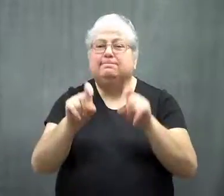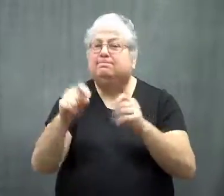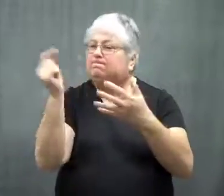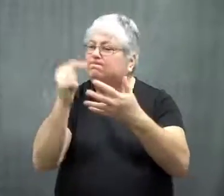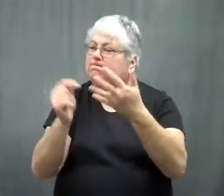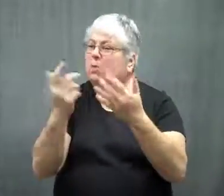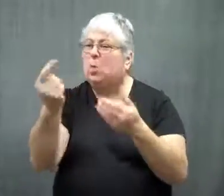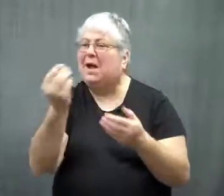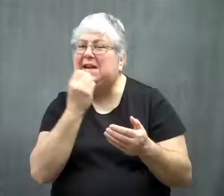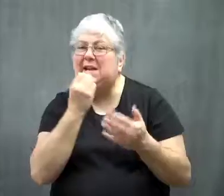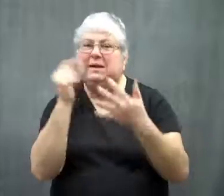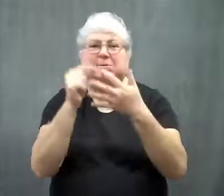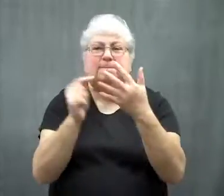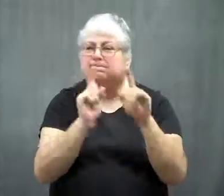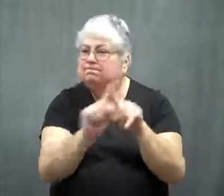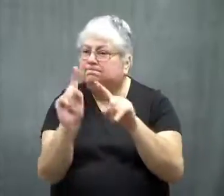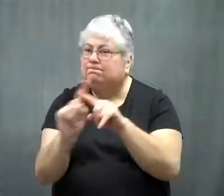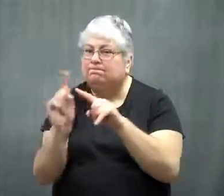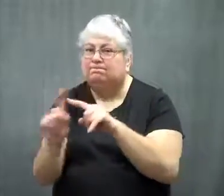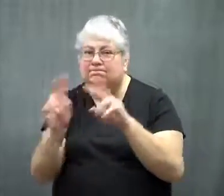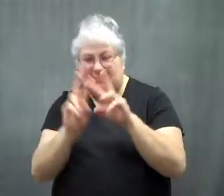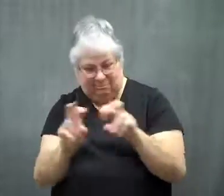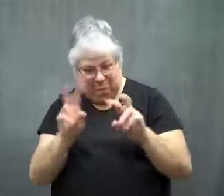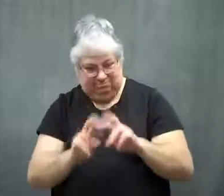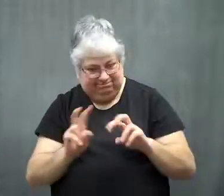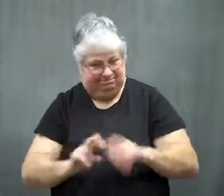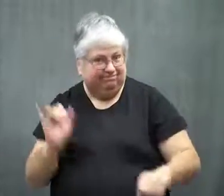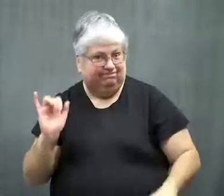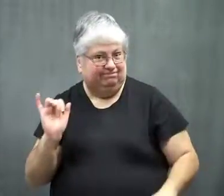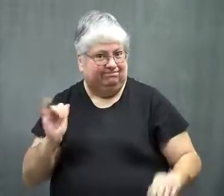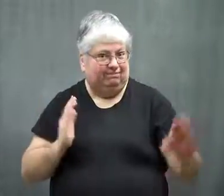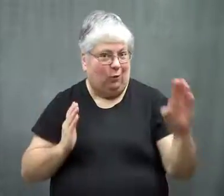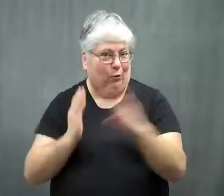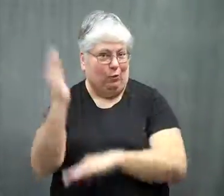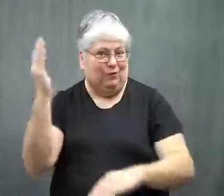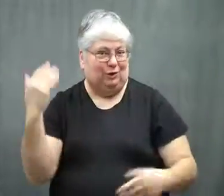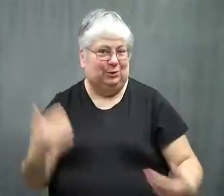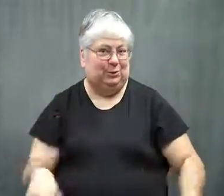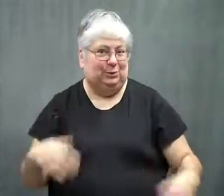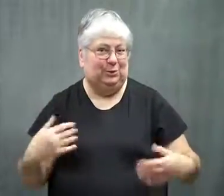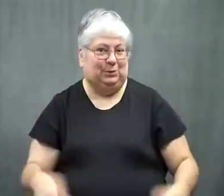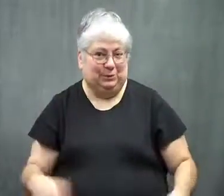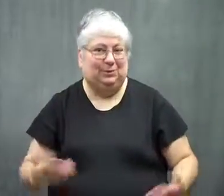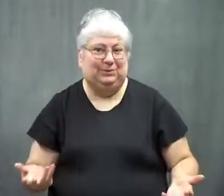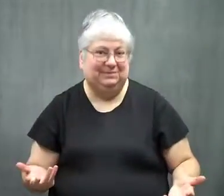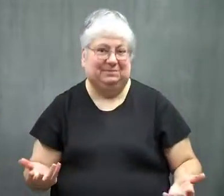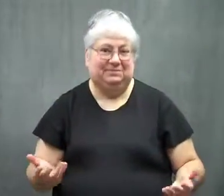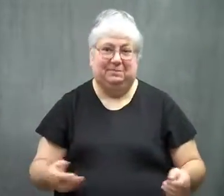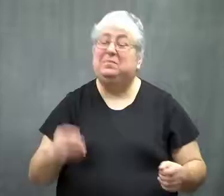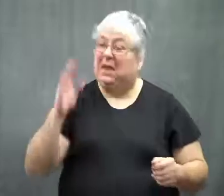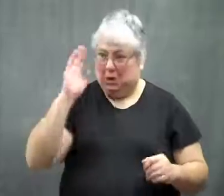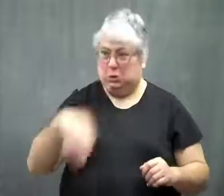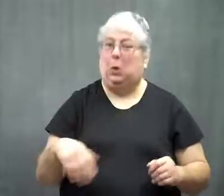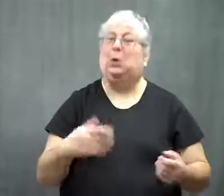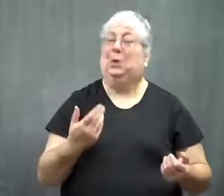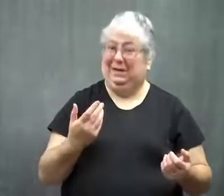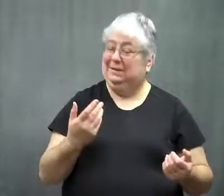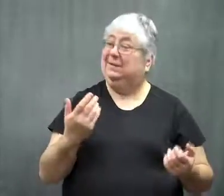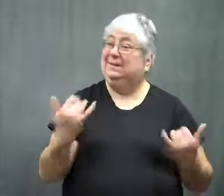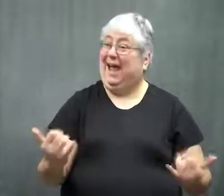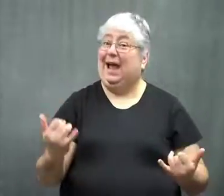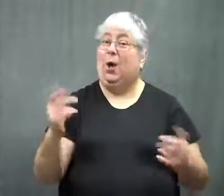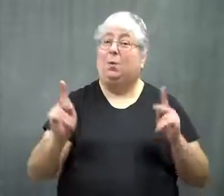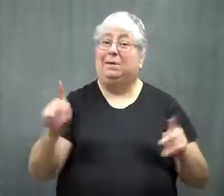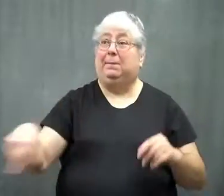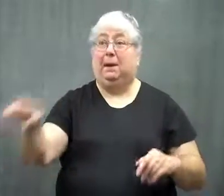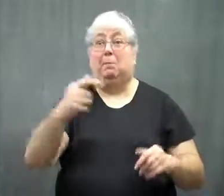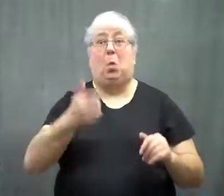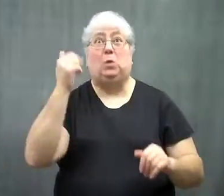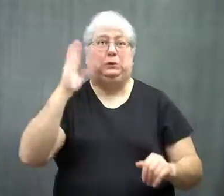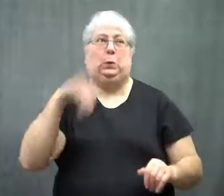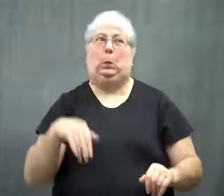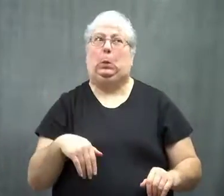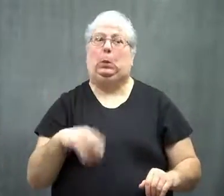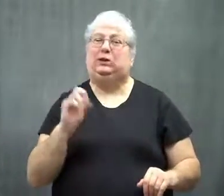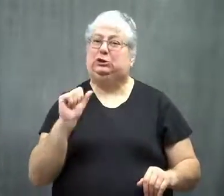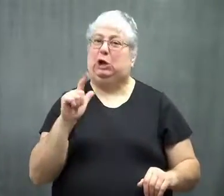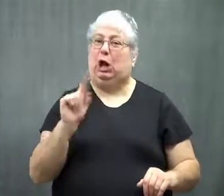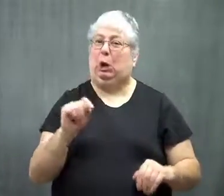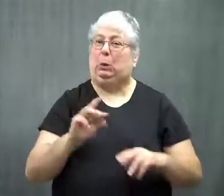People were asked what they ate, and the results were analyzed to show they ate too much salt.